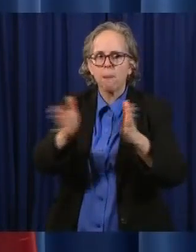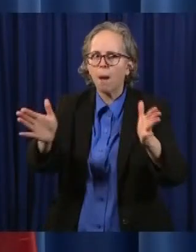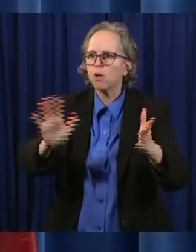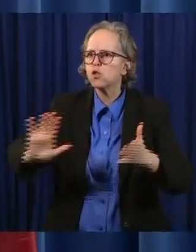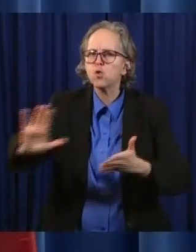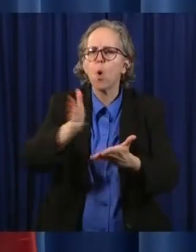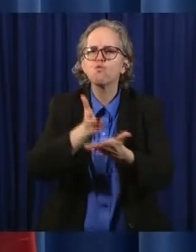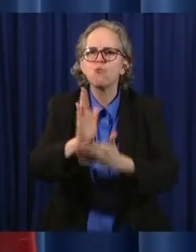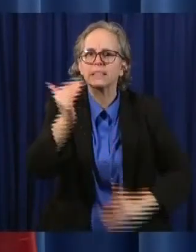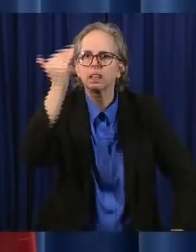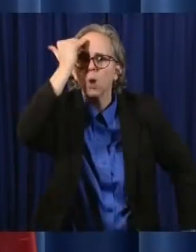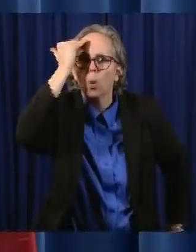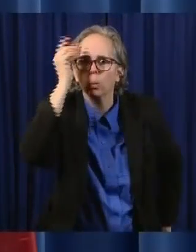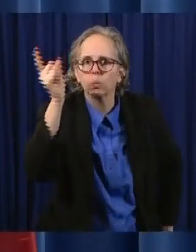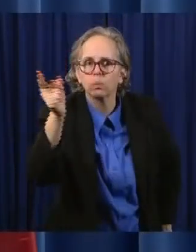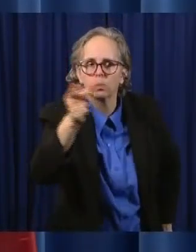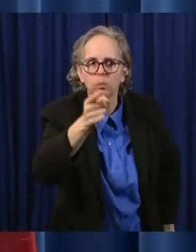IT IS REALLY IMPERATIVE, IN